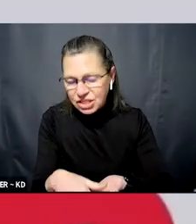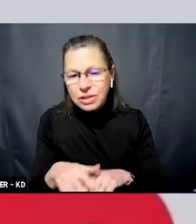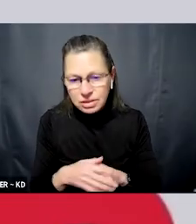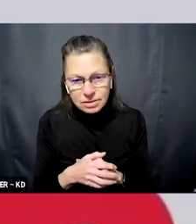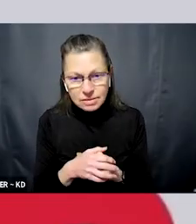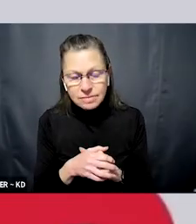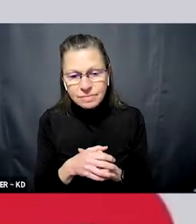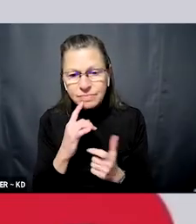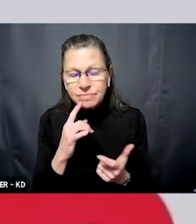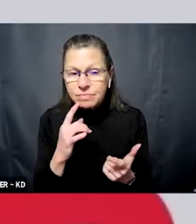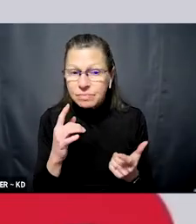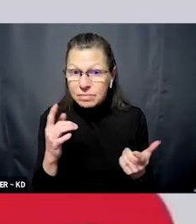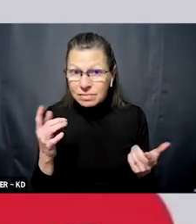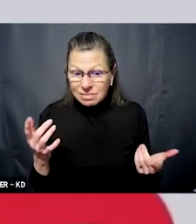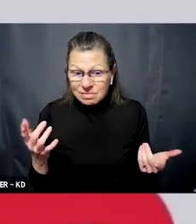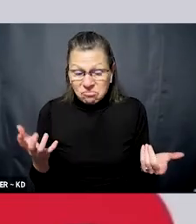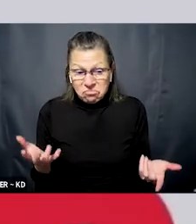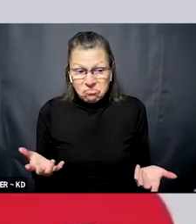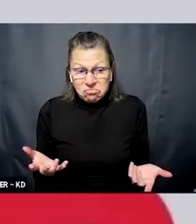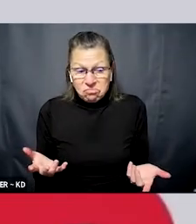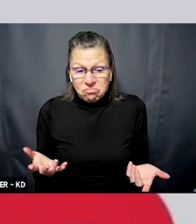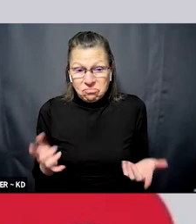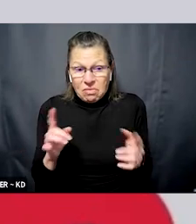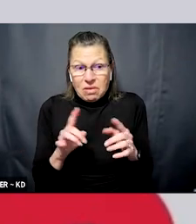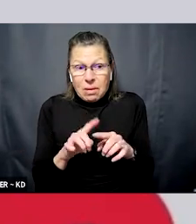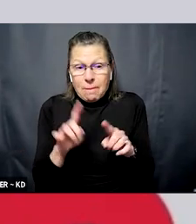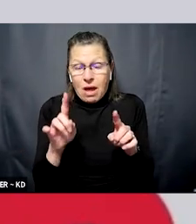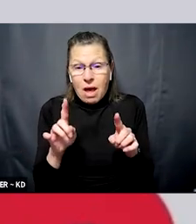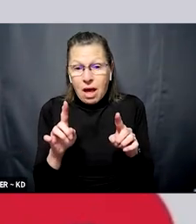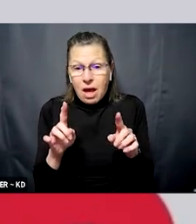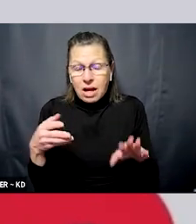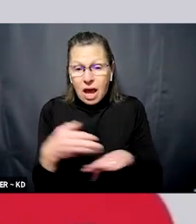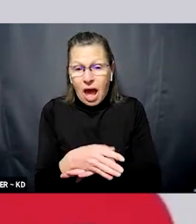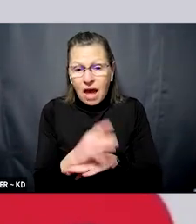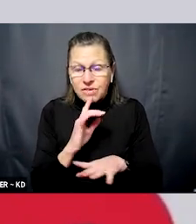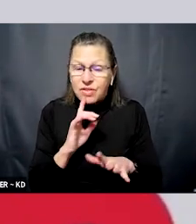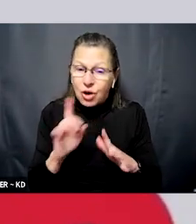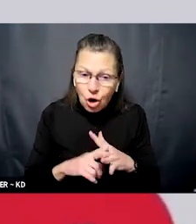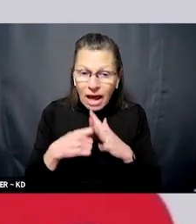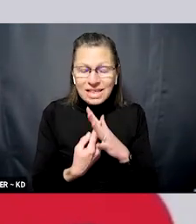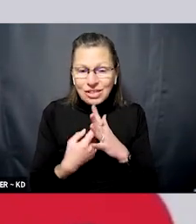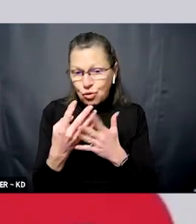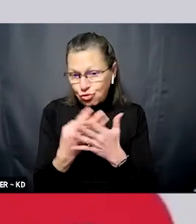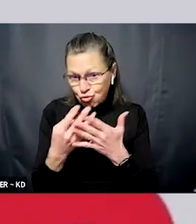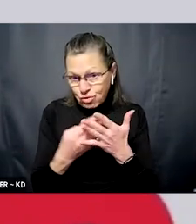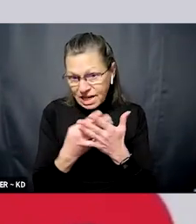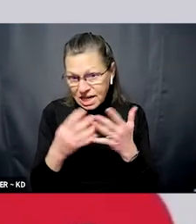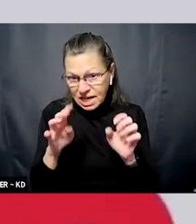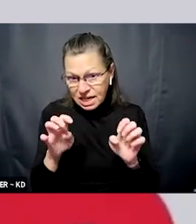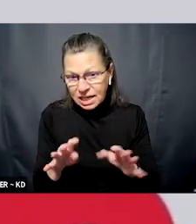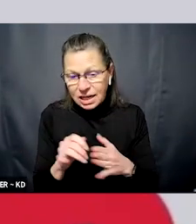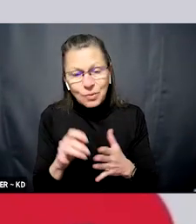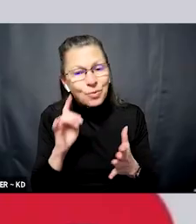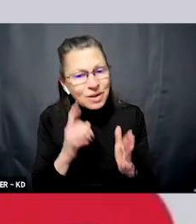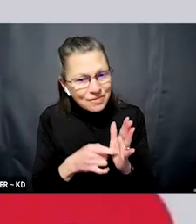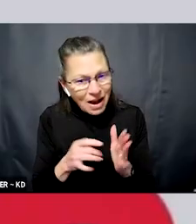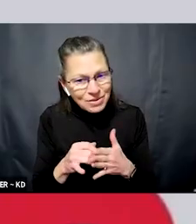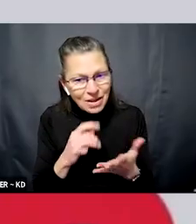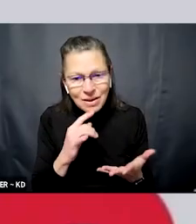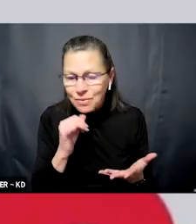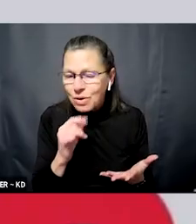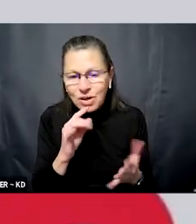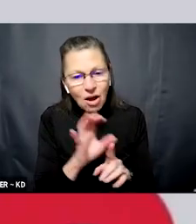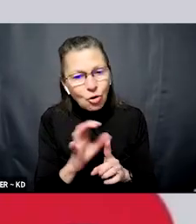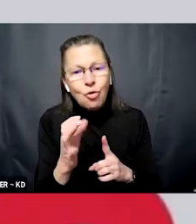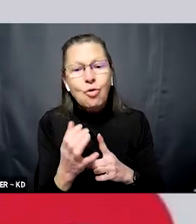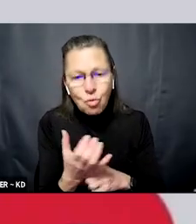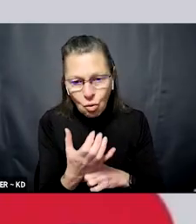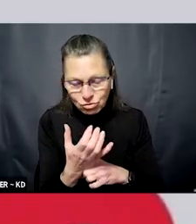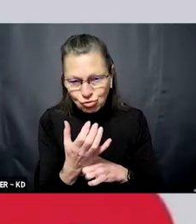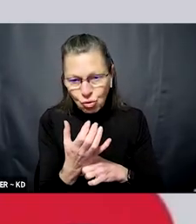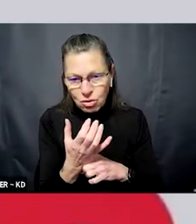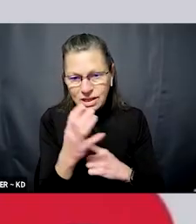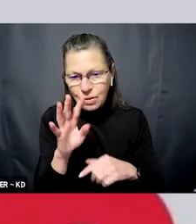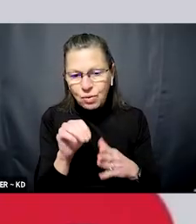their initial screening, we found that they were not culturally within the Native American